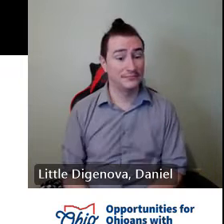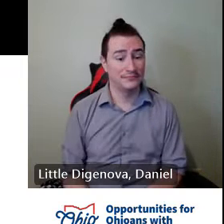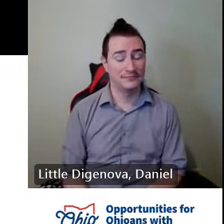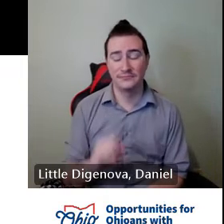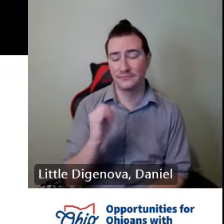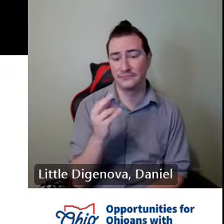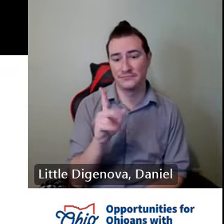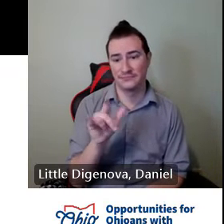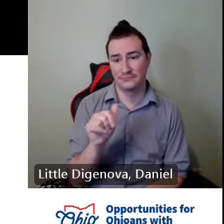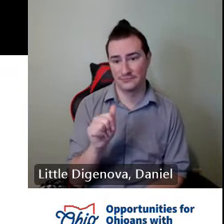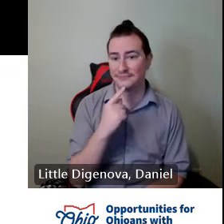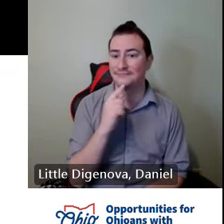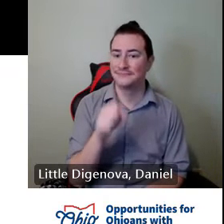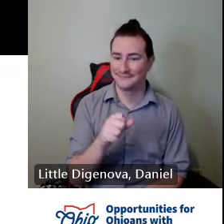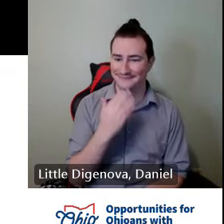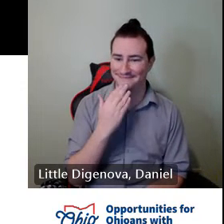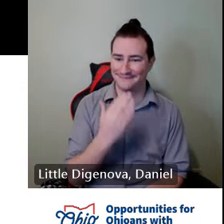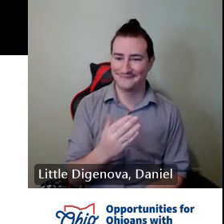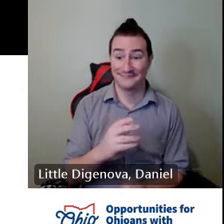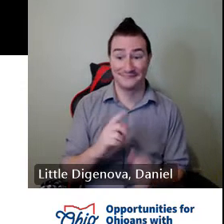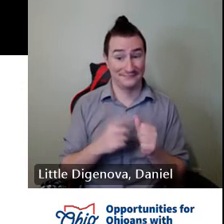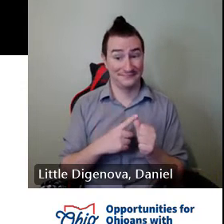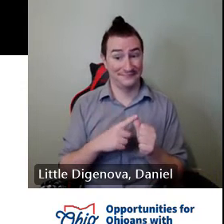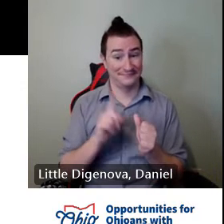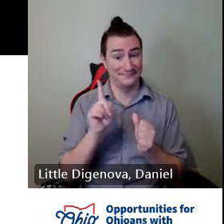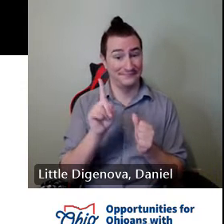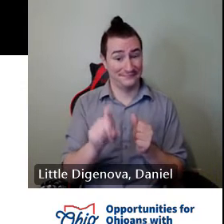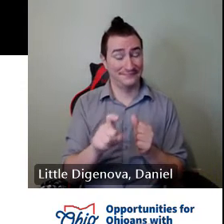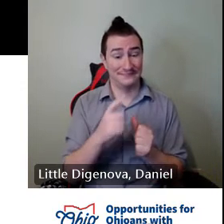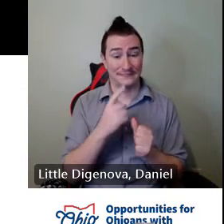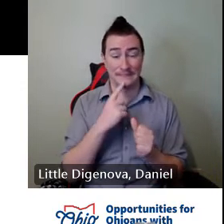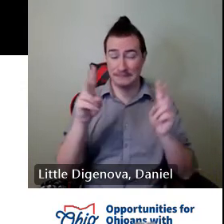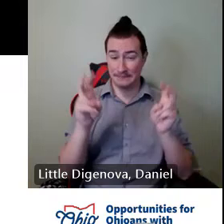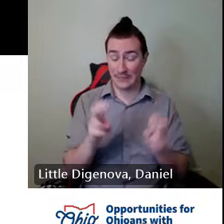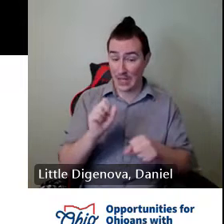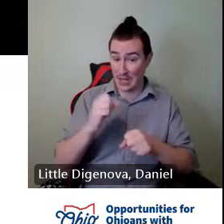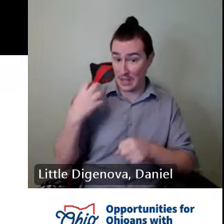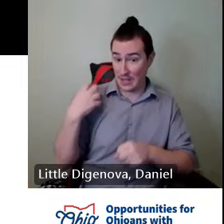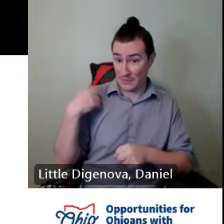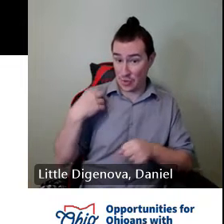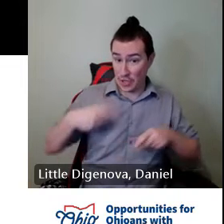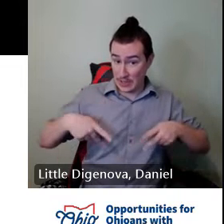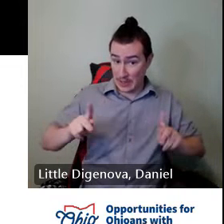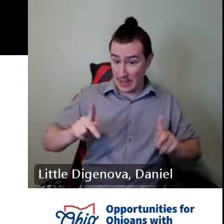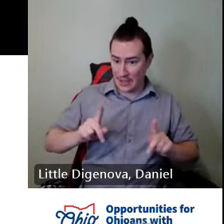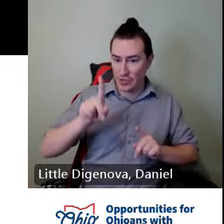The first one is: “Are employers allowed or supposed to ask employees or interviewees what their disability is?”